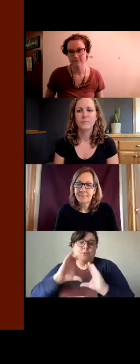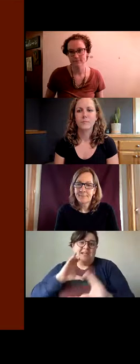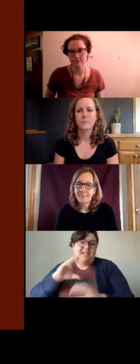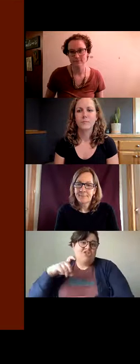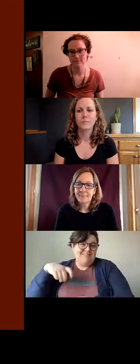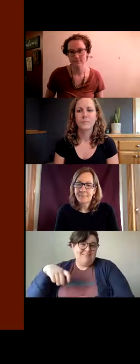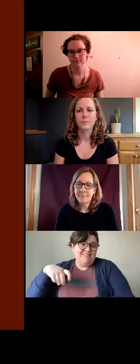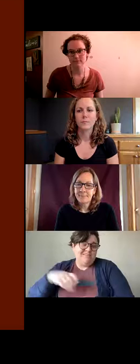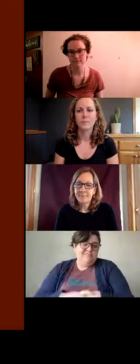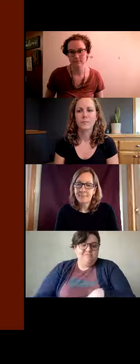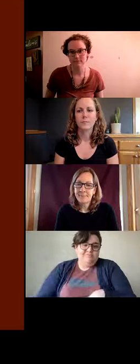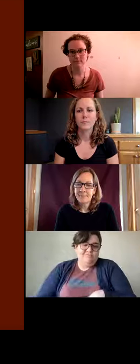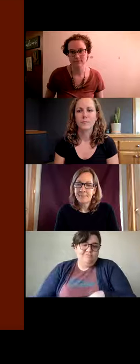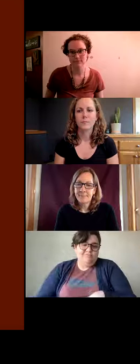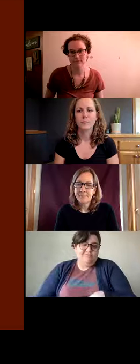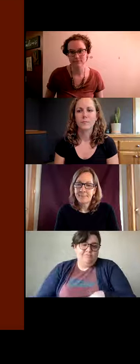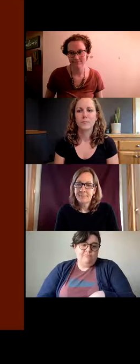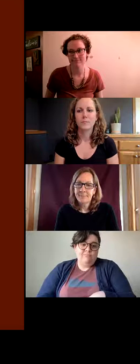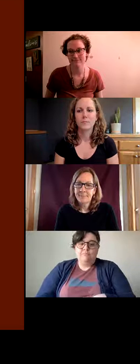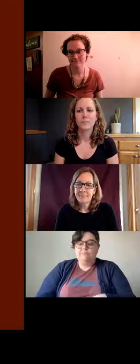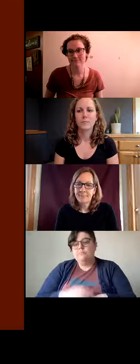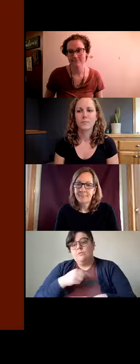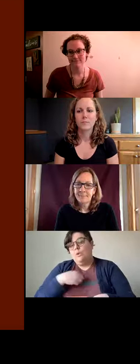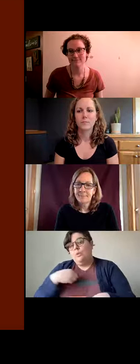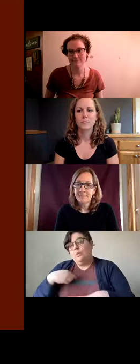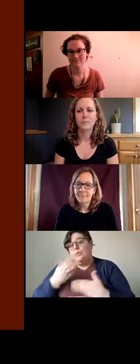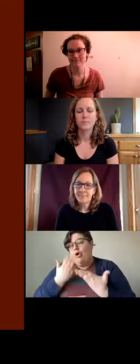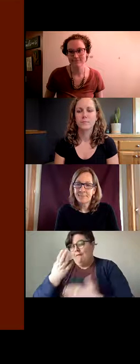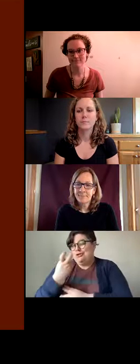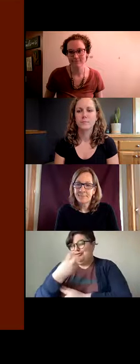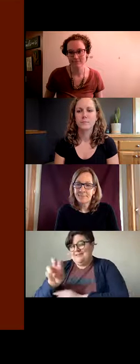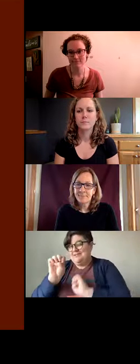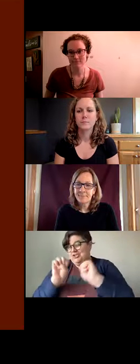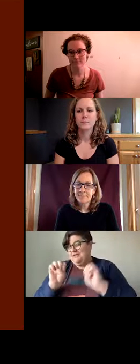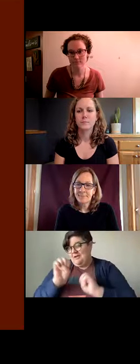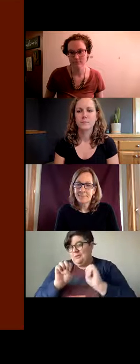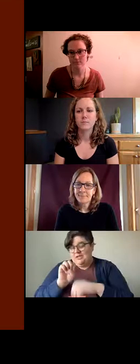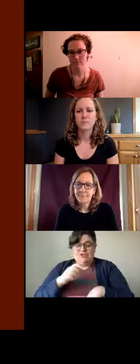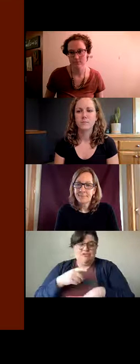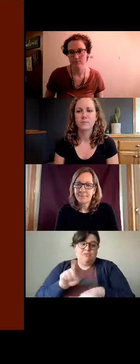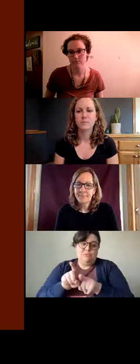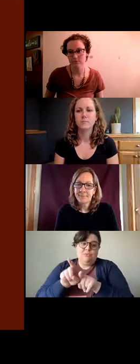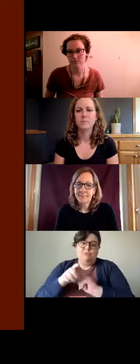and our SLPs focus on communication needs that our student have. Students have -- we also offer